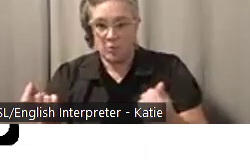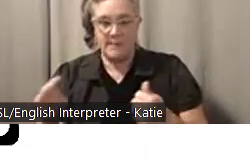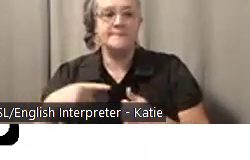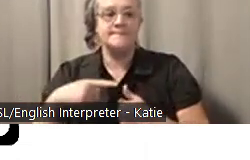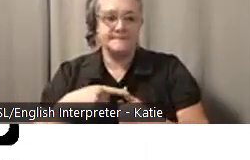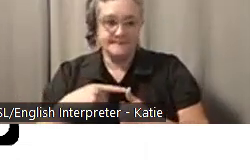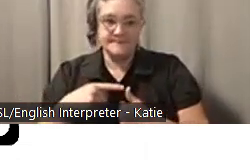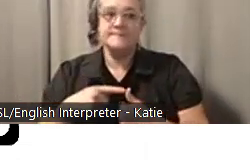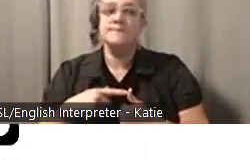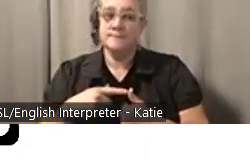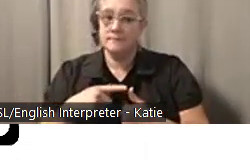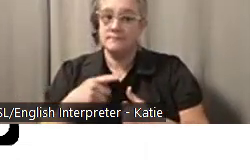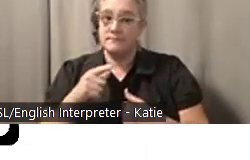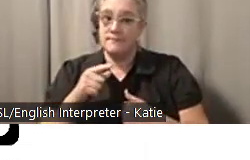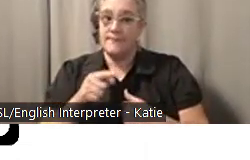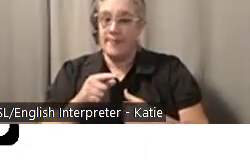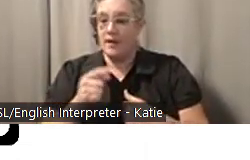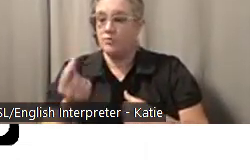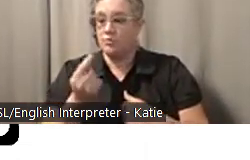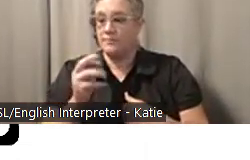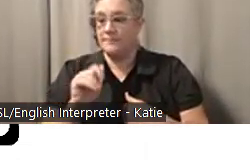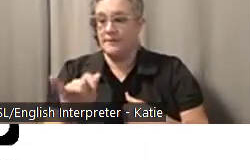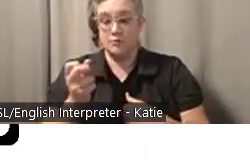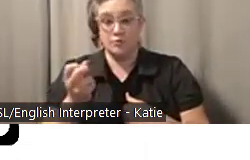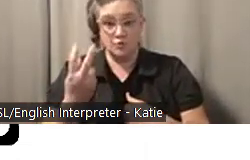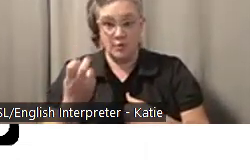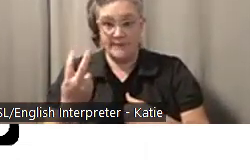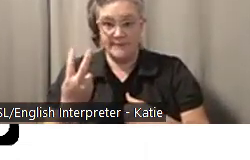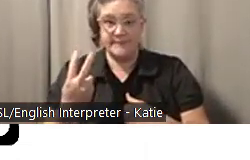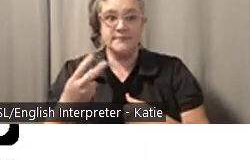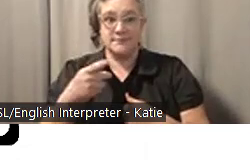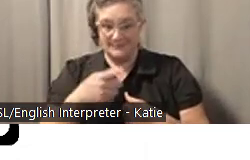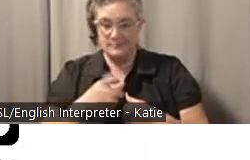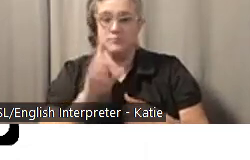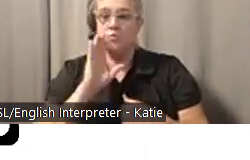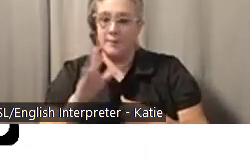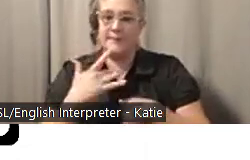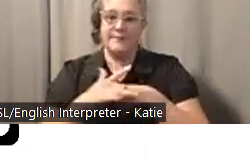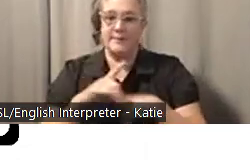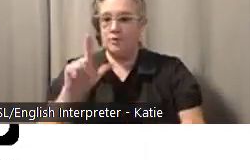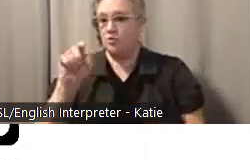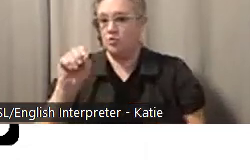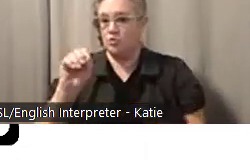So, this is Tuesday, May 12th. This will also be on Zoom, um, from 7 to 8.